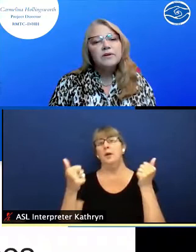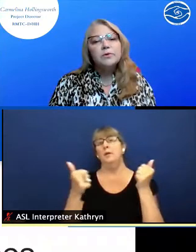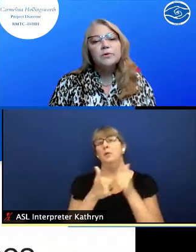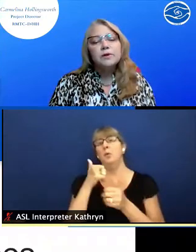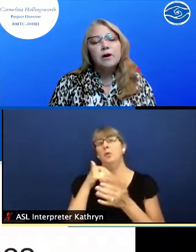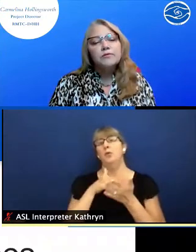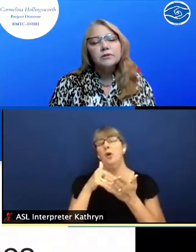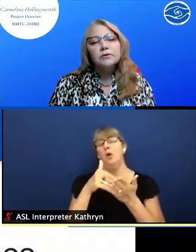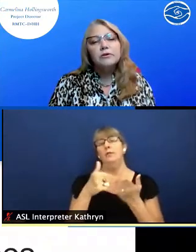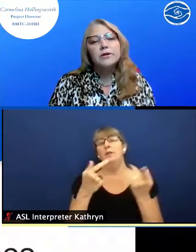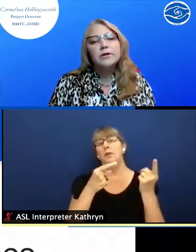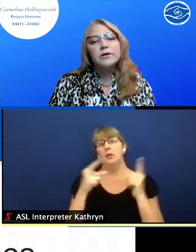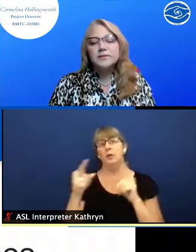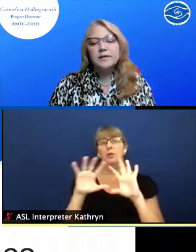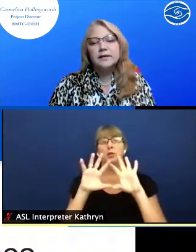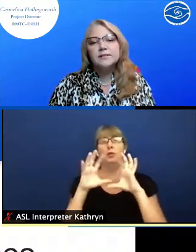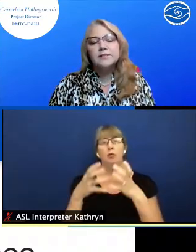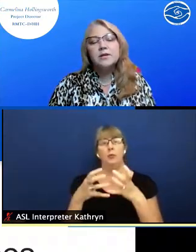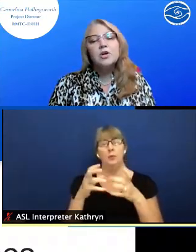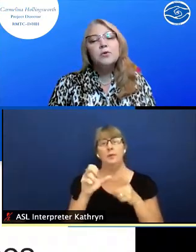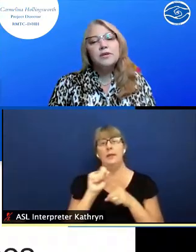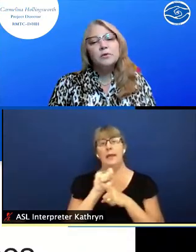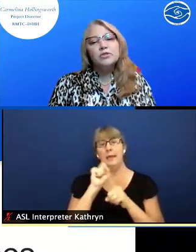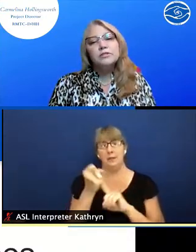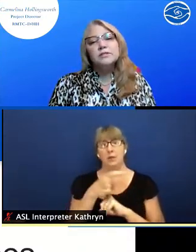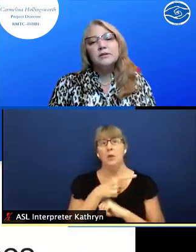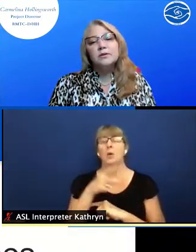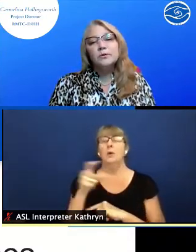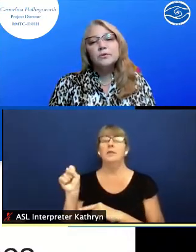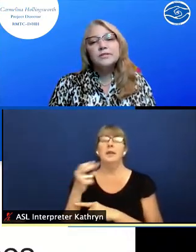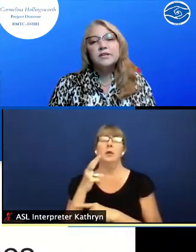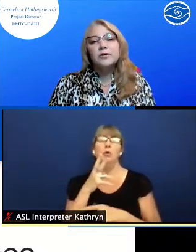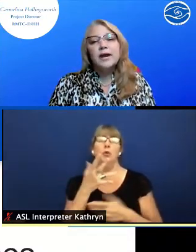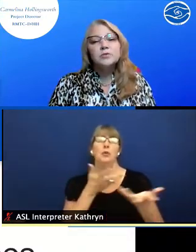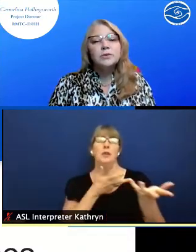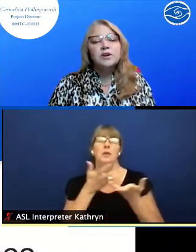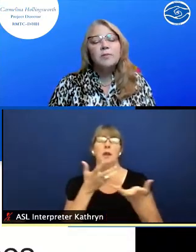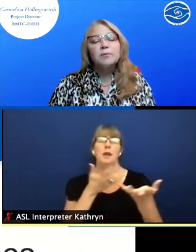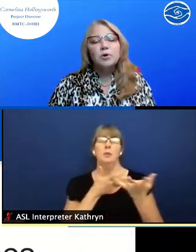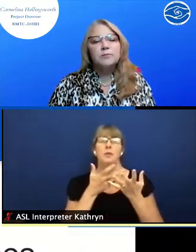most often occur in group settings within which the stakeholders, interact with a common purpose.